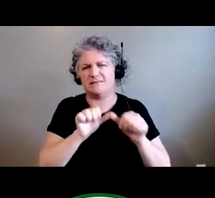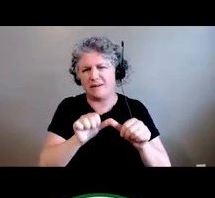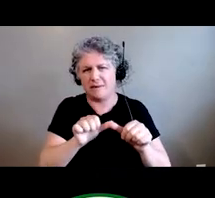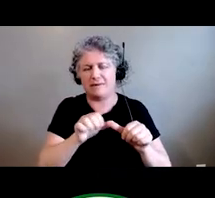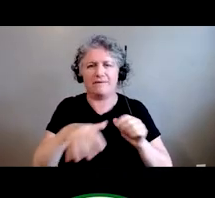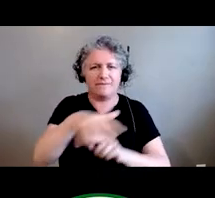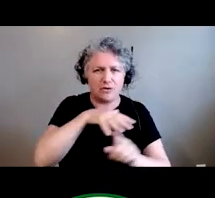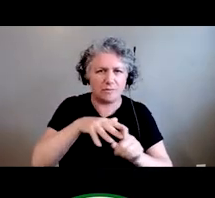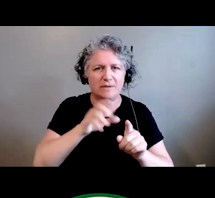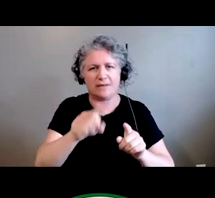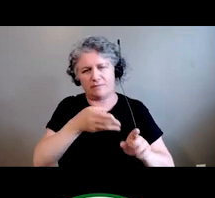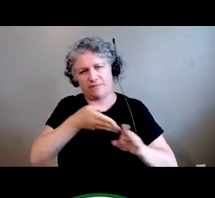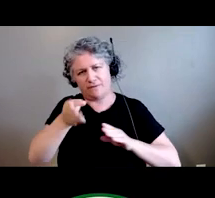and inclusive communities.